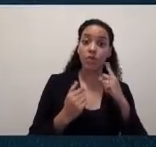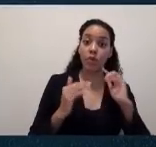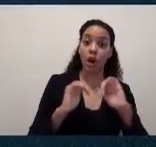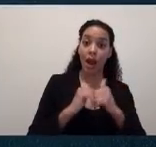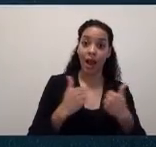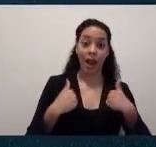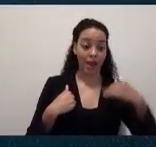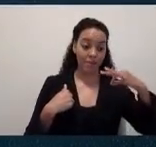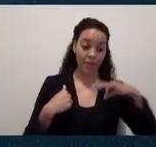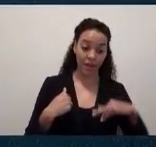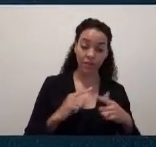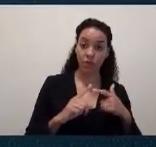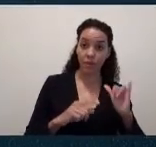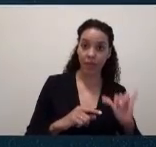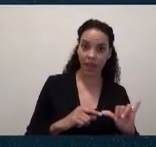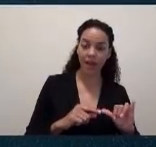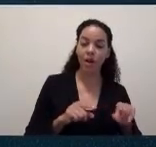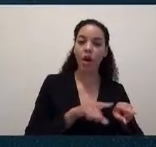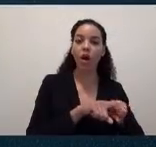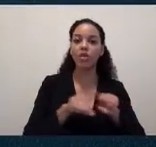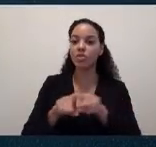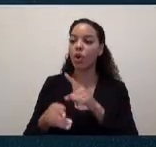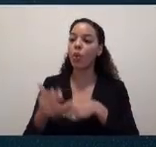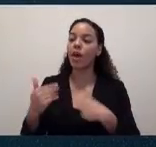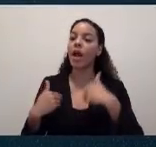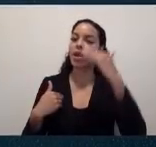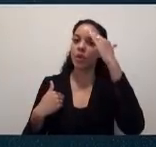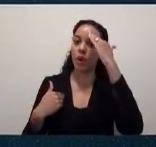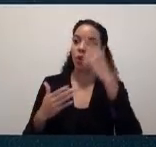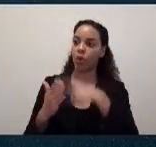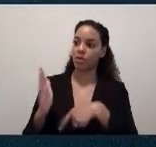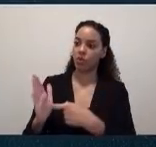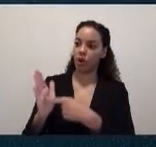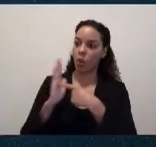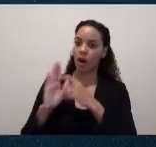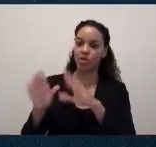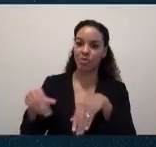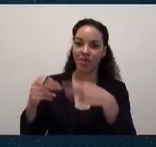and what I know is required to give it. Every weekday, for example,